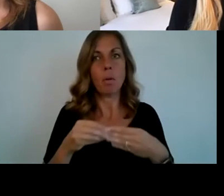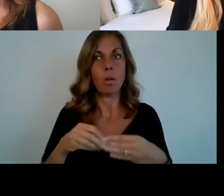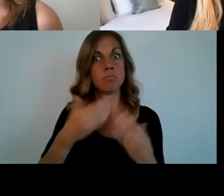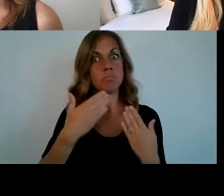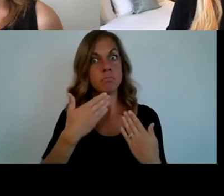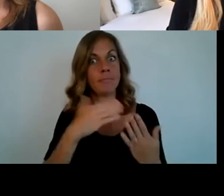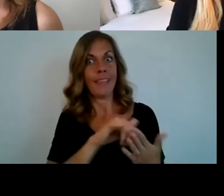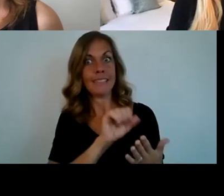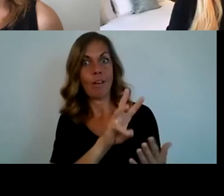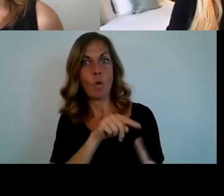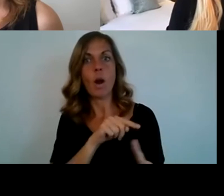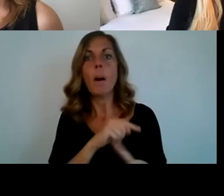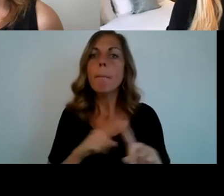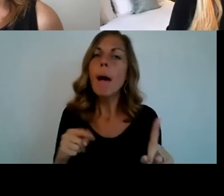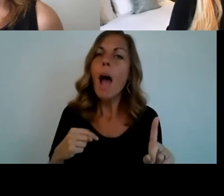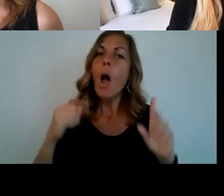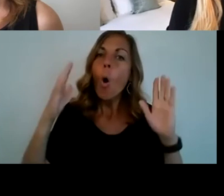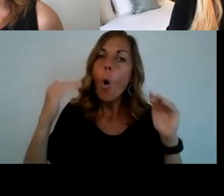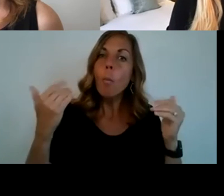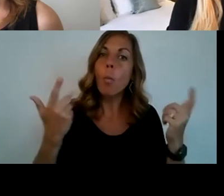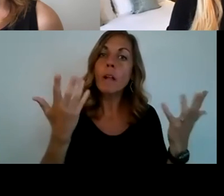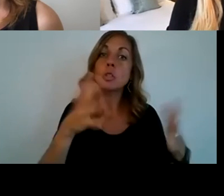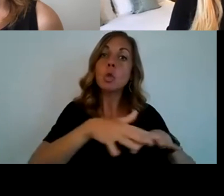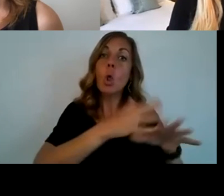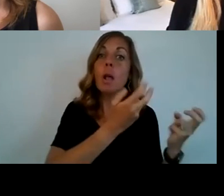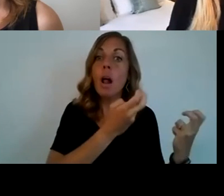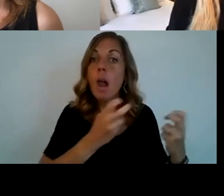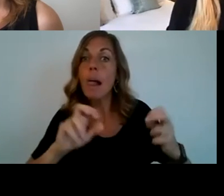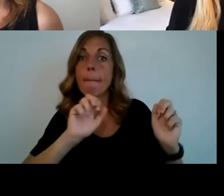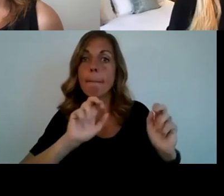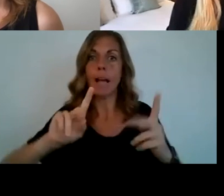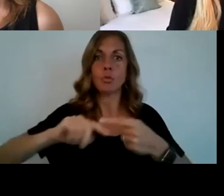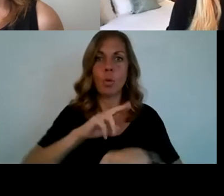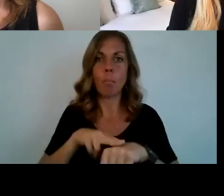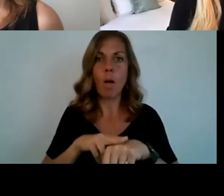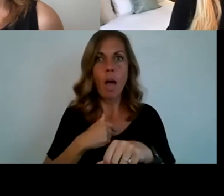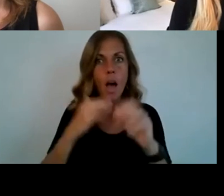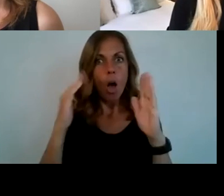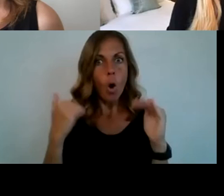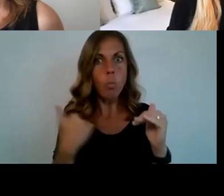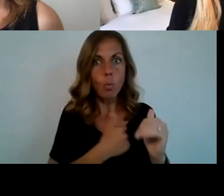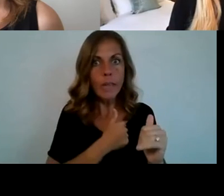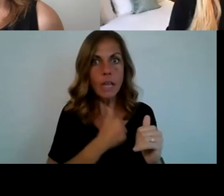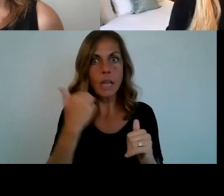things return to normal, we don't lose sight of the fact that this has been a mass disruption